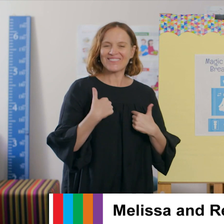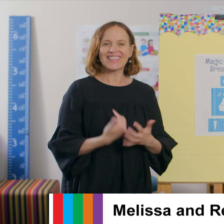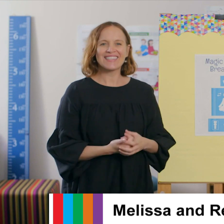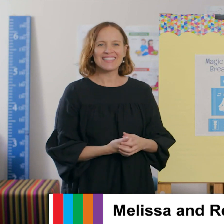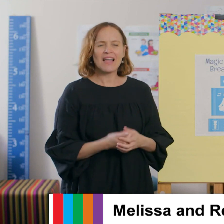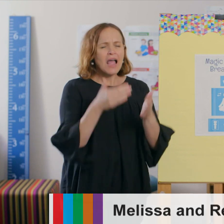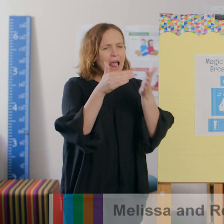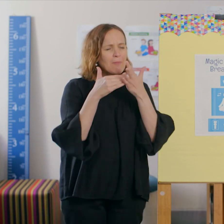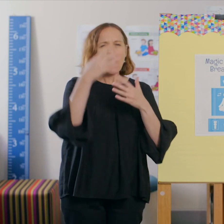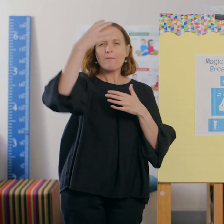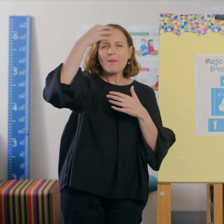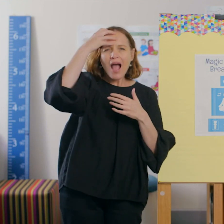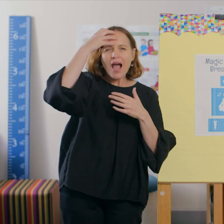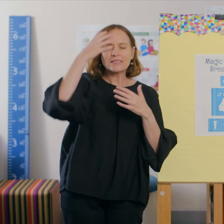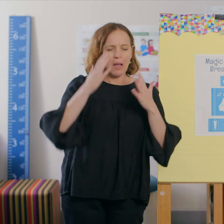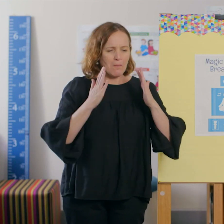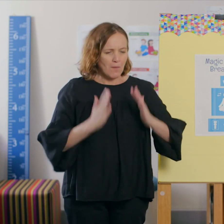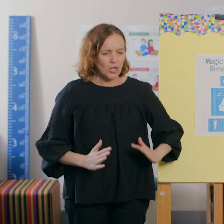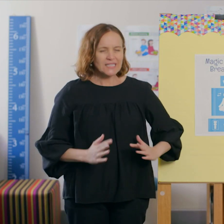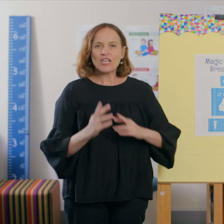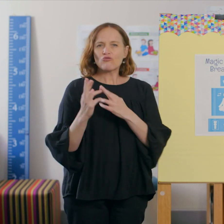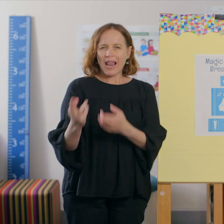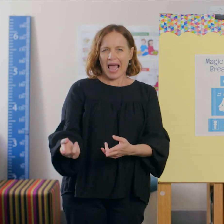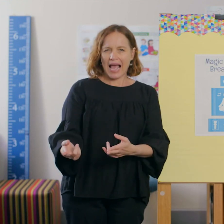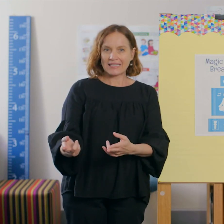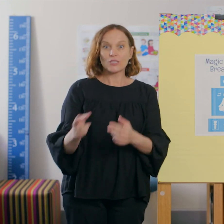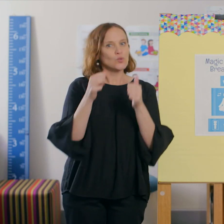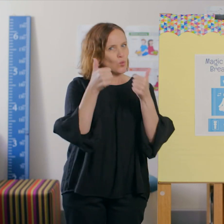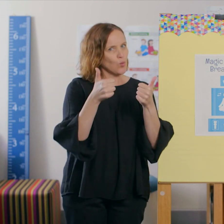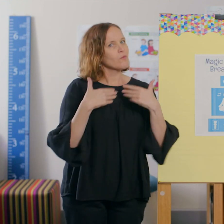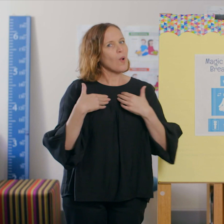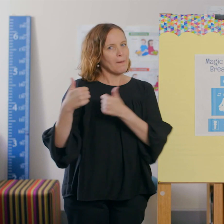Helping our mind and our body relax is good for our wellbeing.